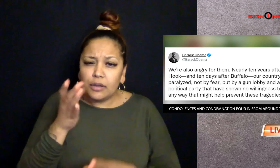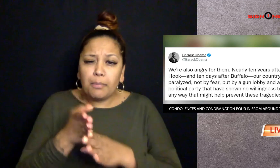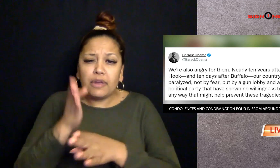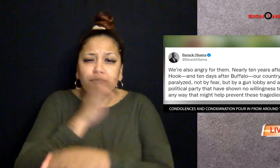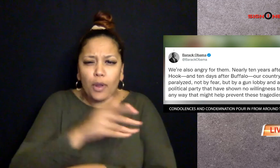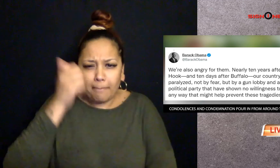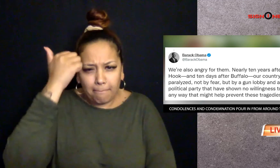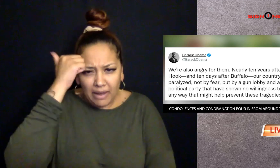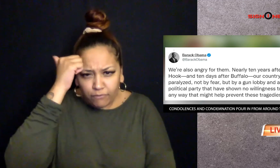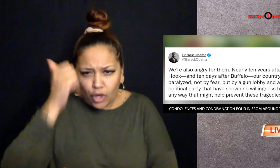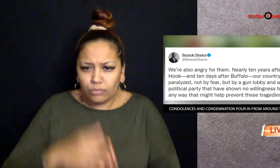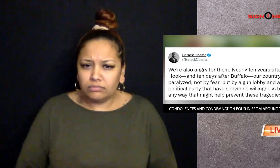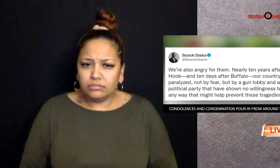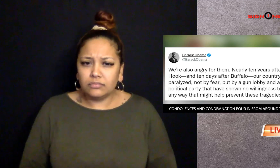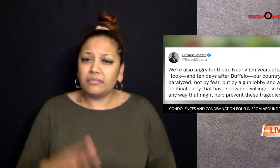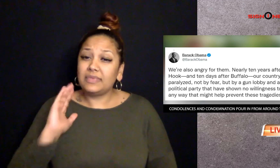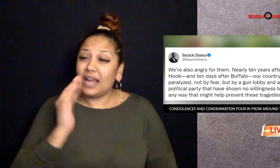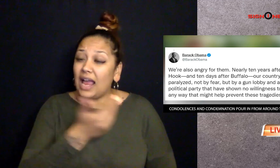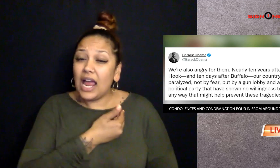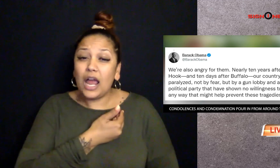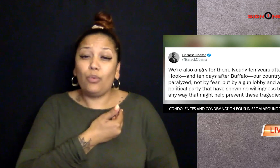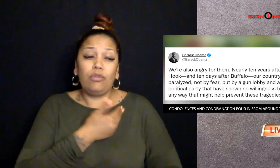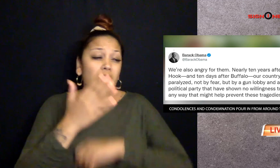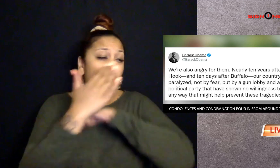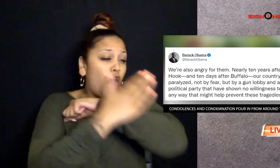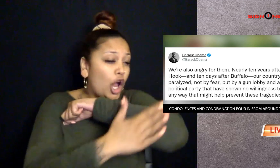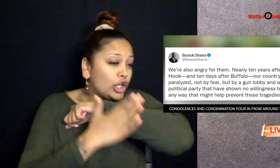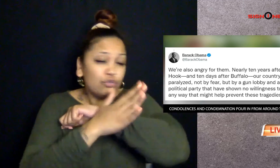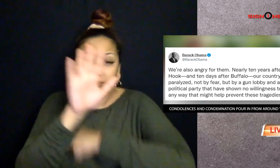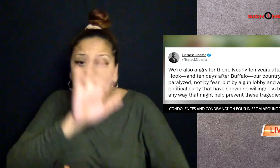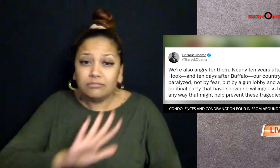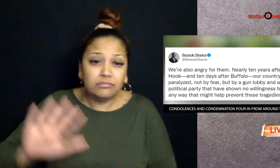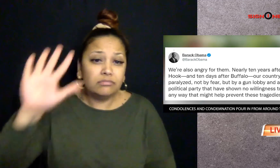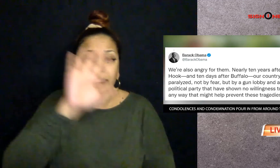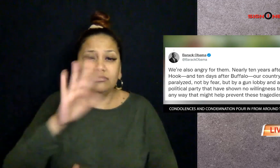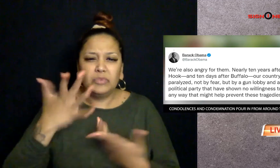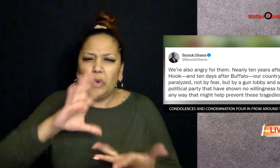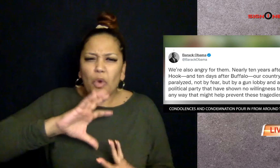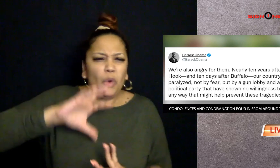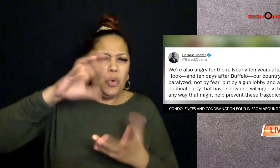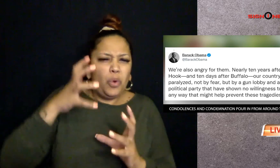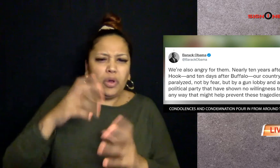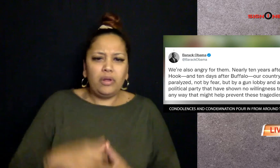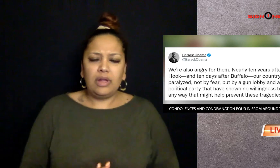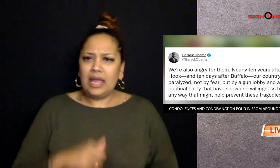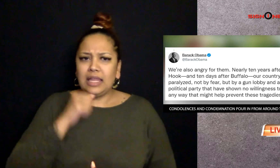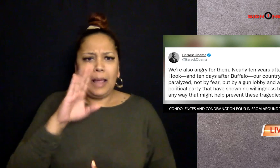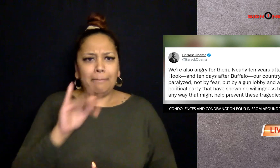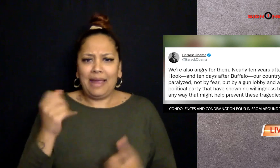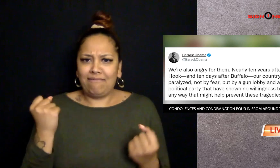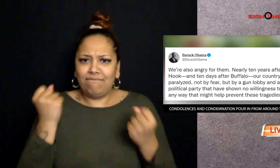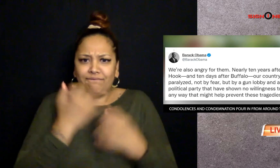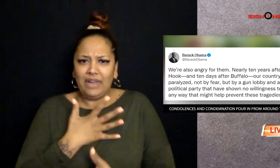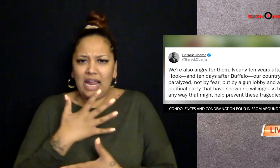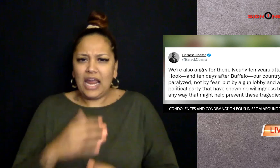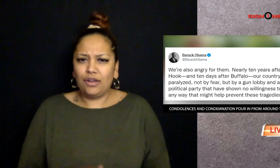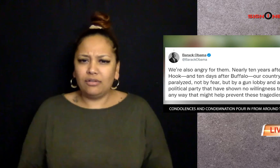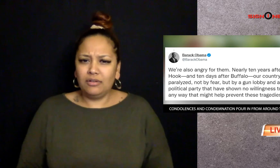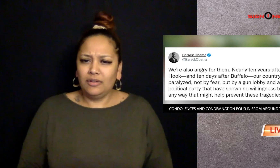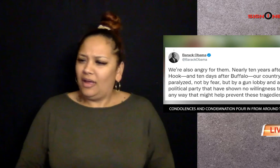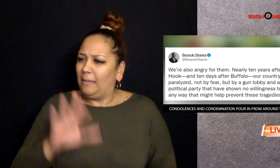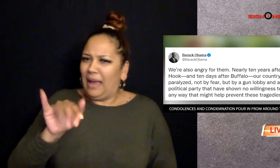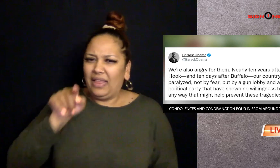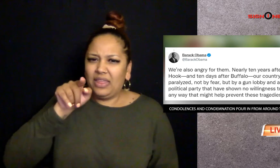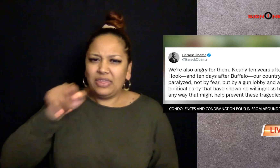nearly 10 years after Sandy Hook and 10 days after Buffalo our country is paralyzed not